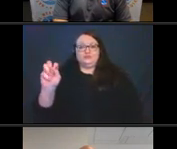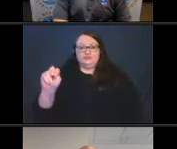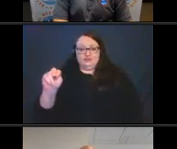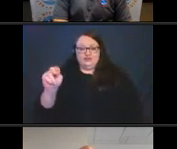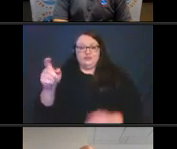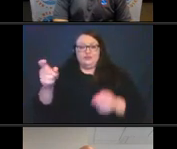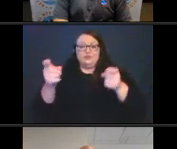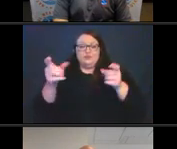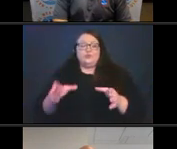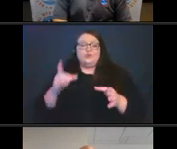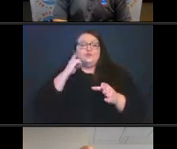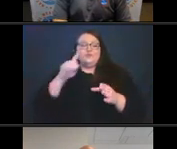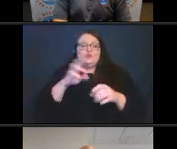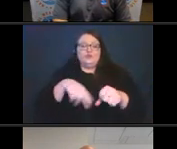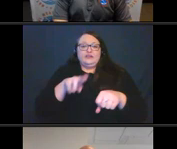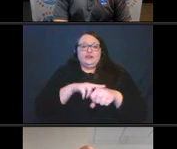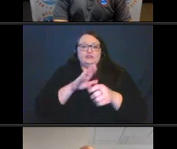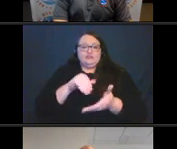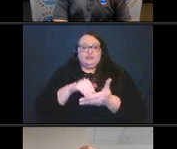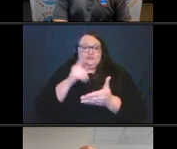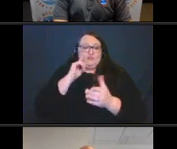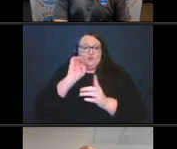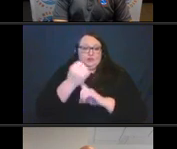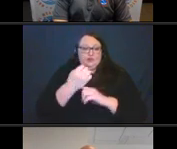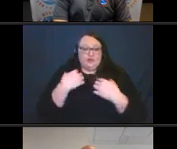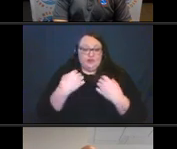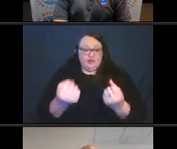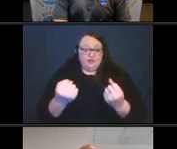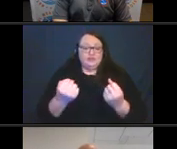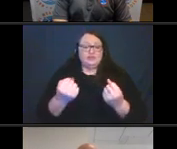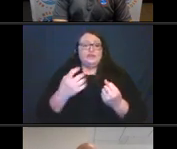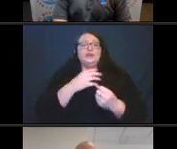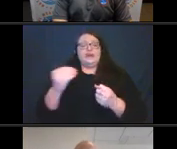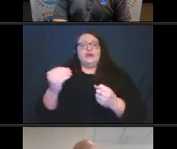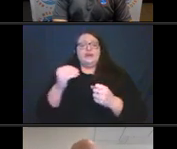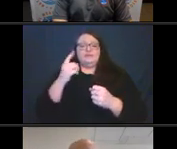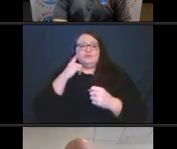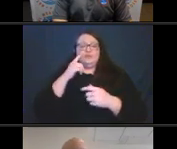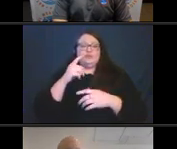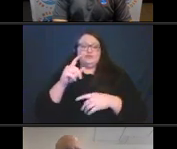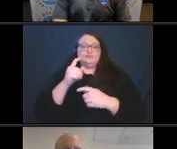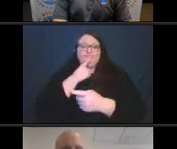Health and the Agency for Toxic Substances and Disease Registry. Take it away, Ari.